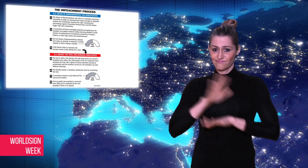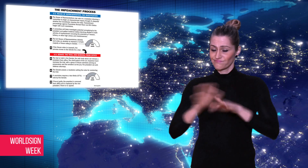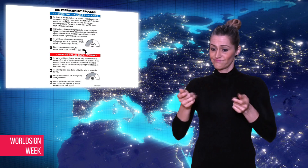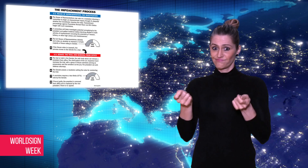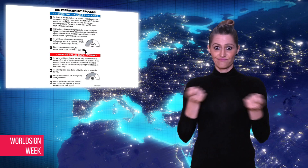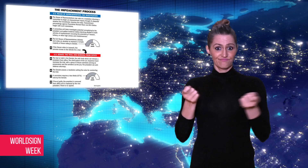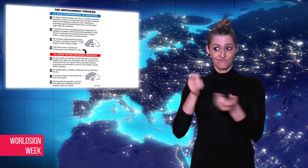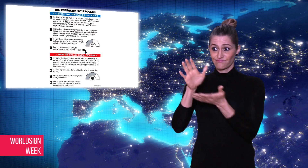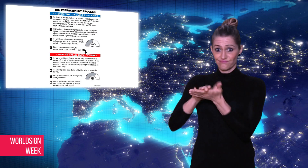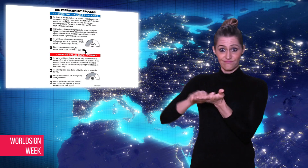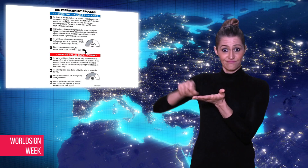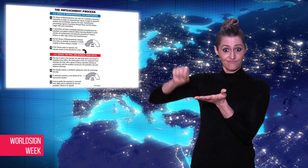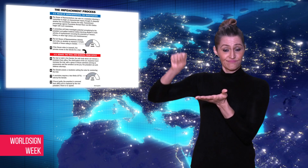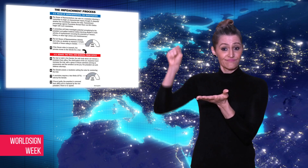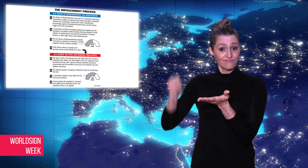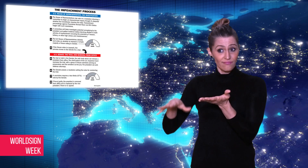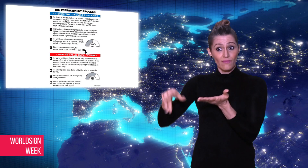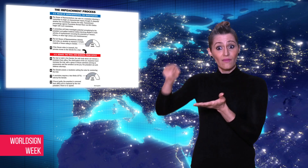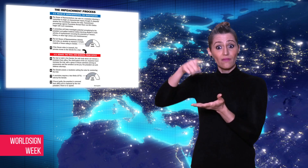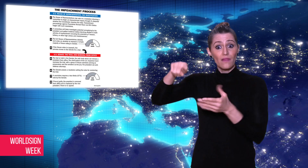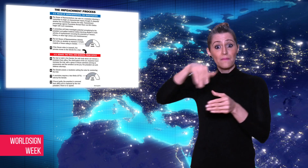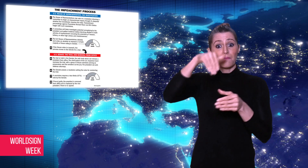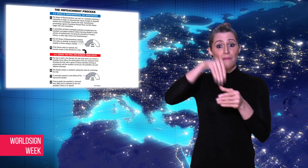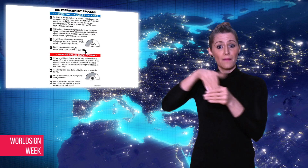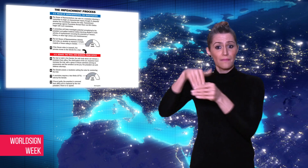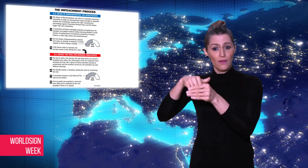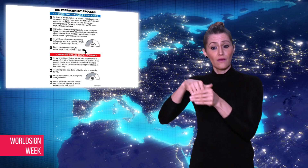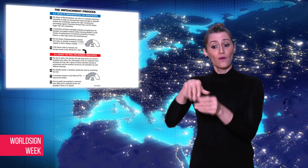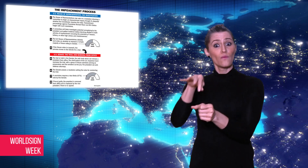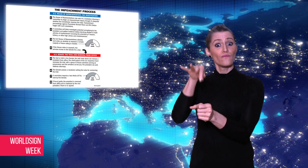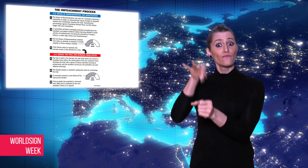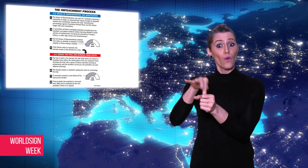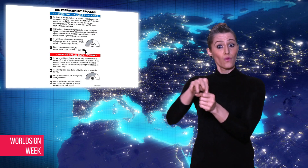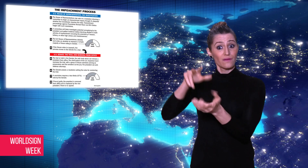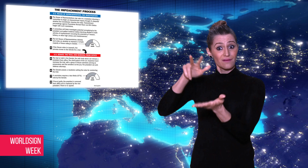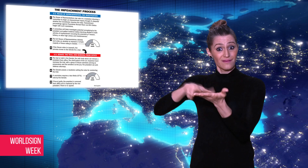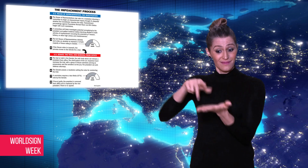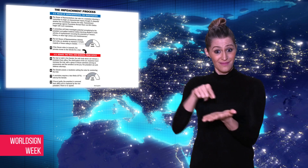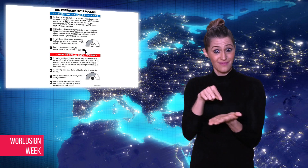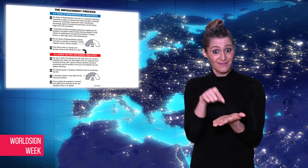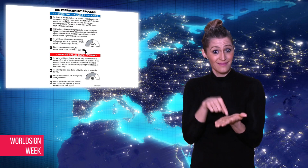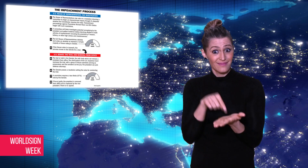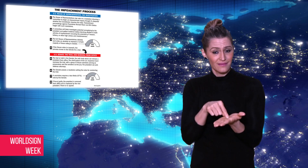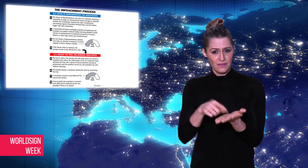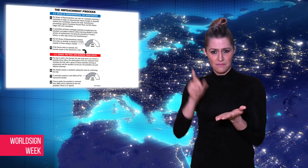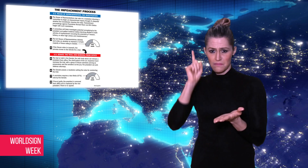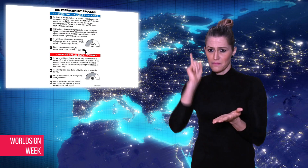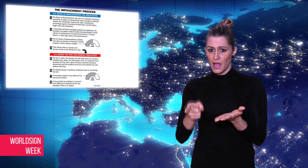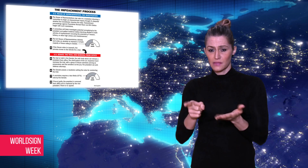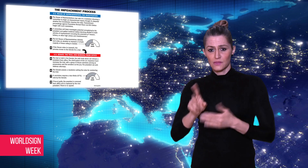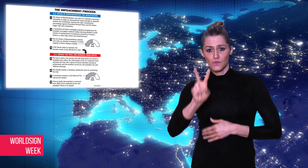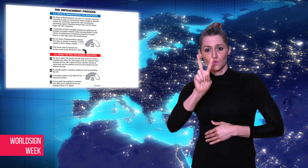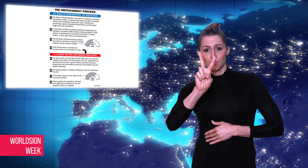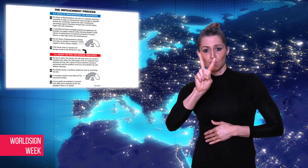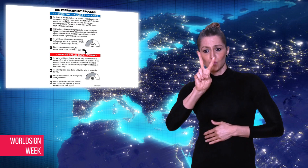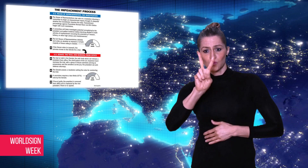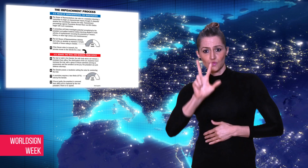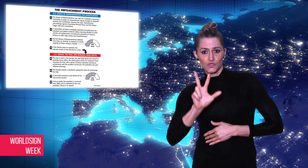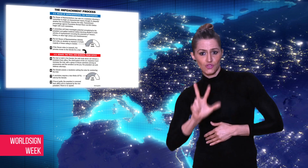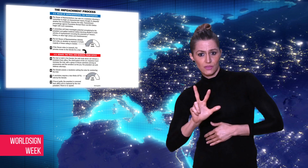members must reach a two-thirds majority